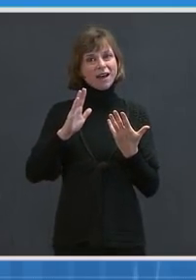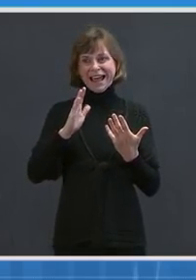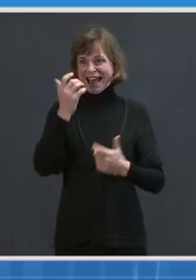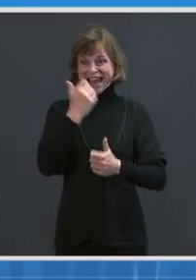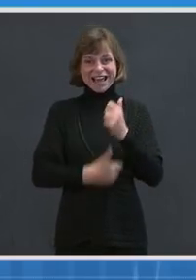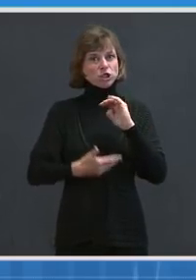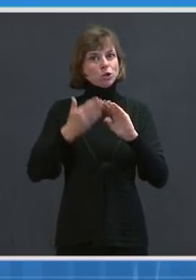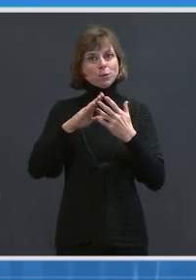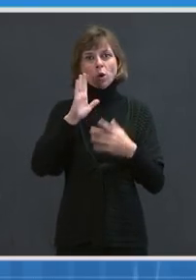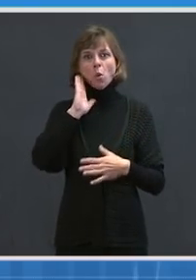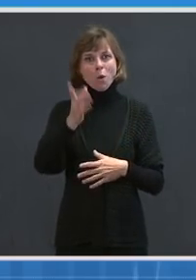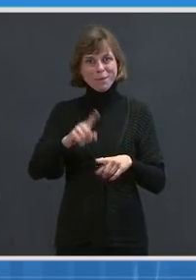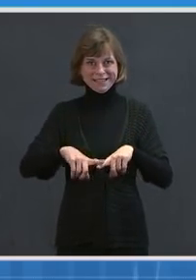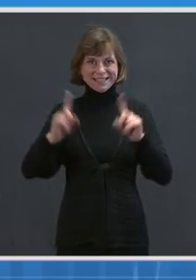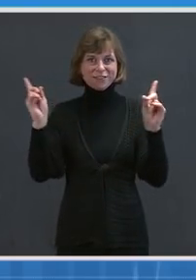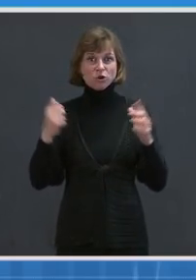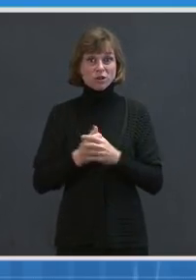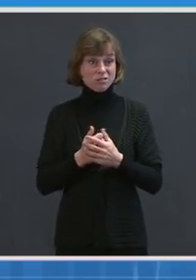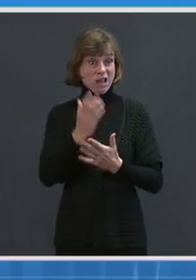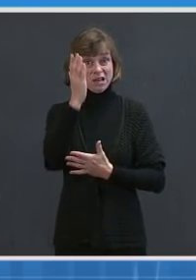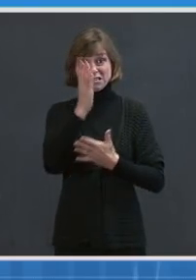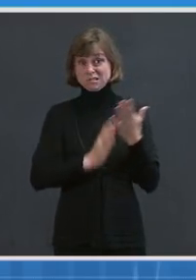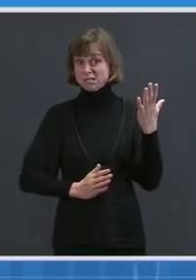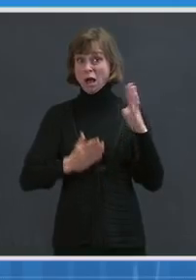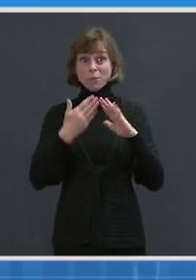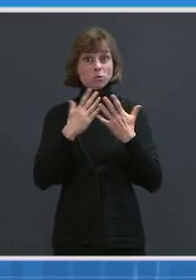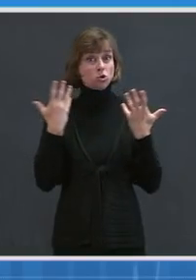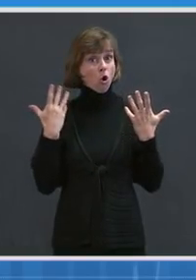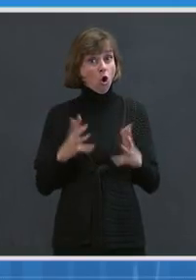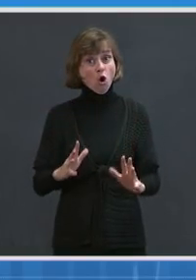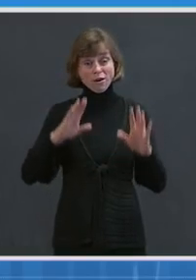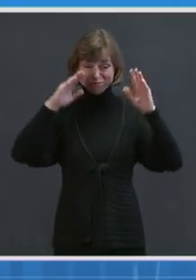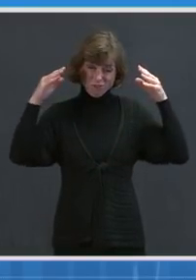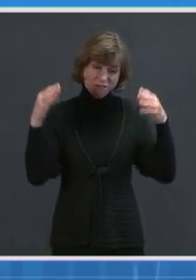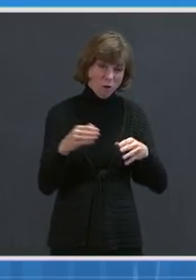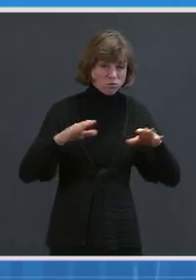we're already very engaged and very focused on communicating with people